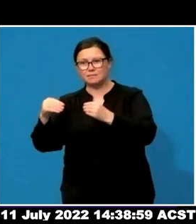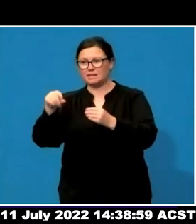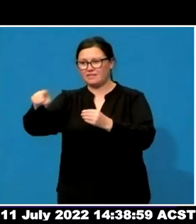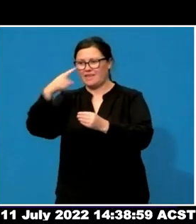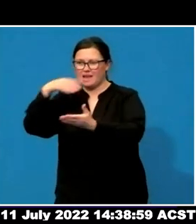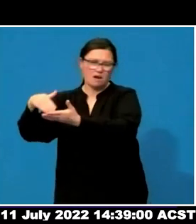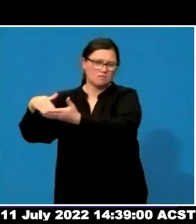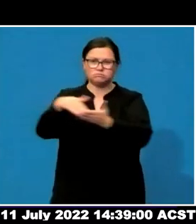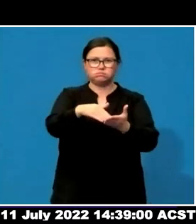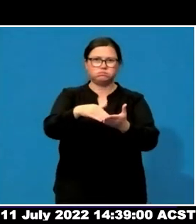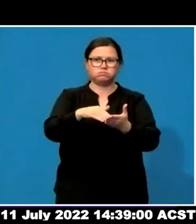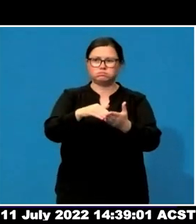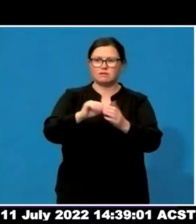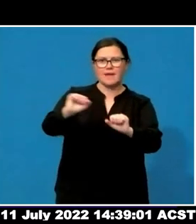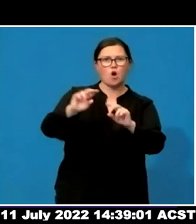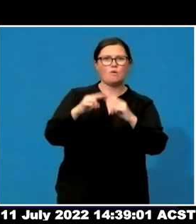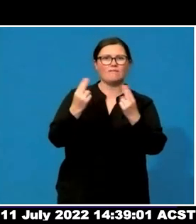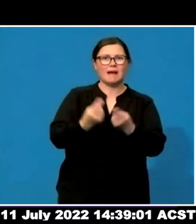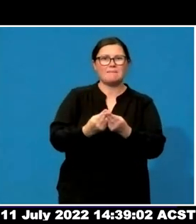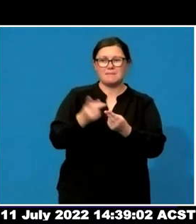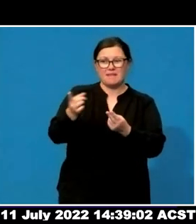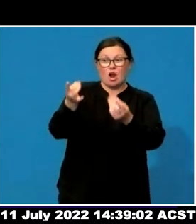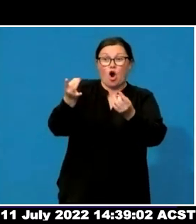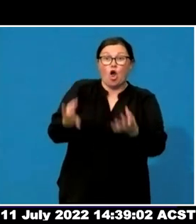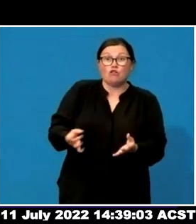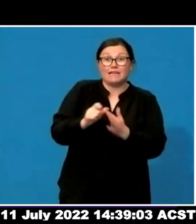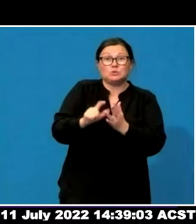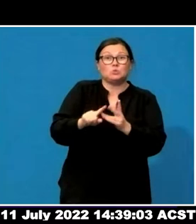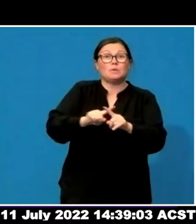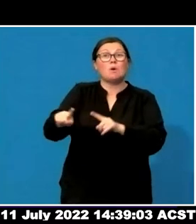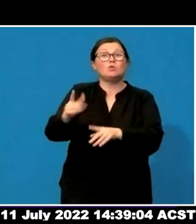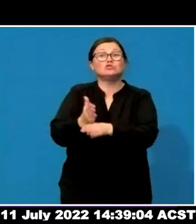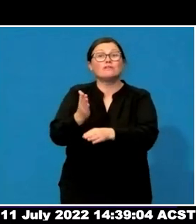Because they are already doing the majority of that work, and yet they are doing it